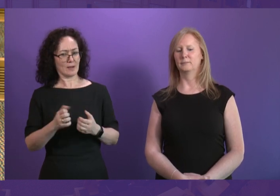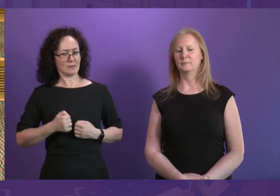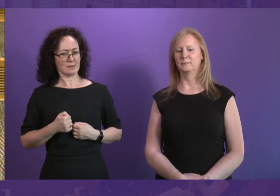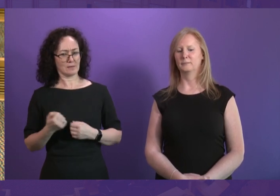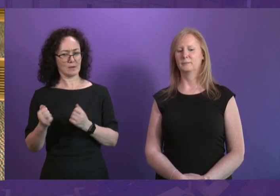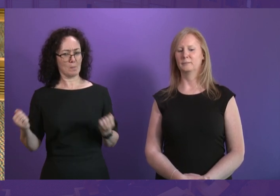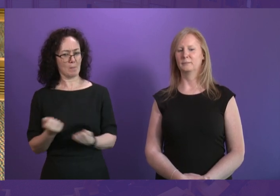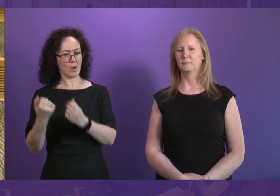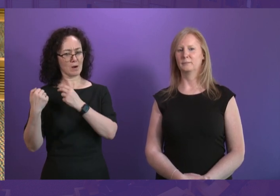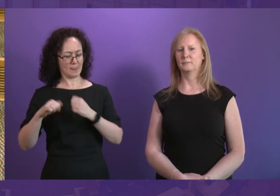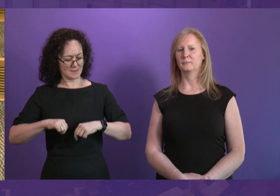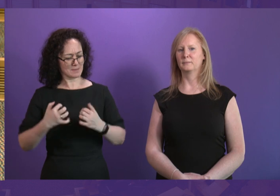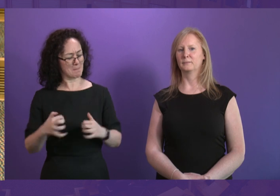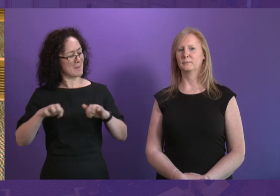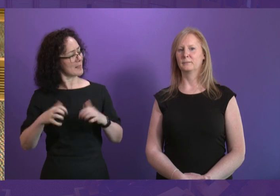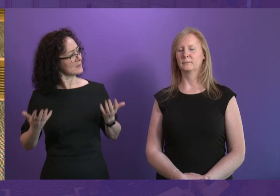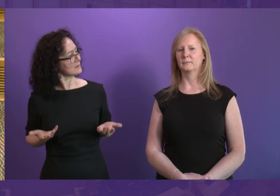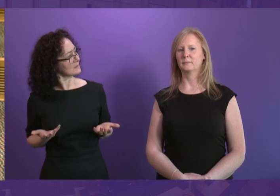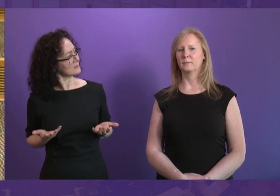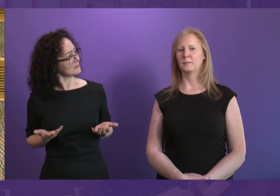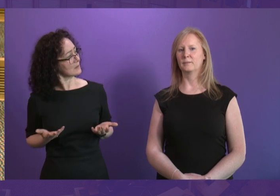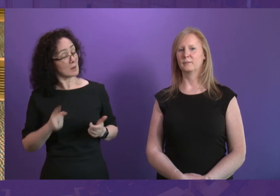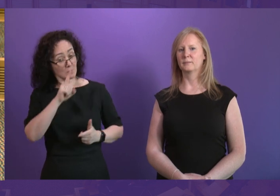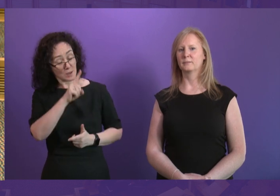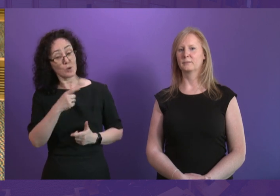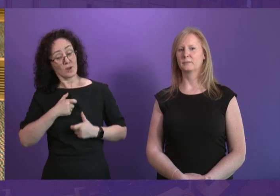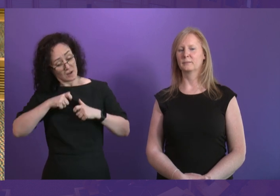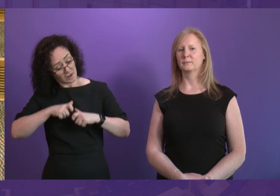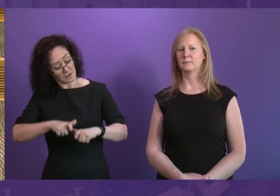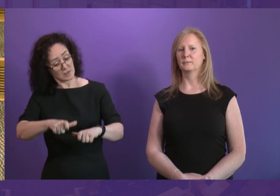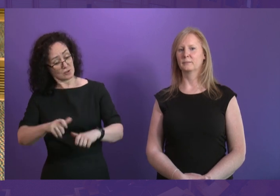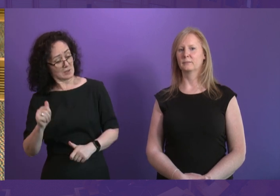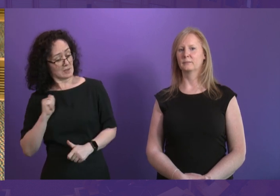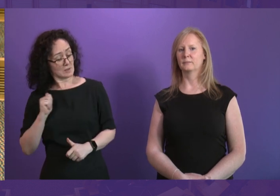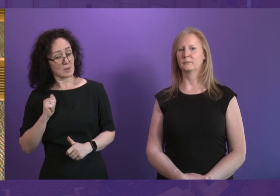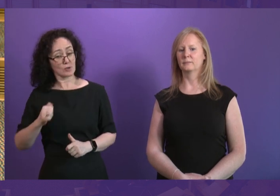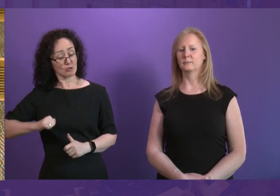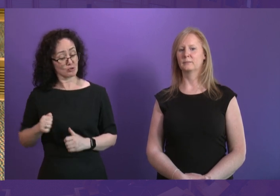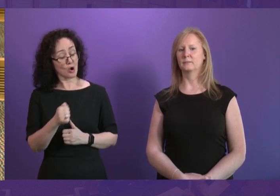and finally, we continue to hold ScotRail to account. The results of the national rail